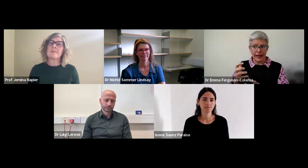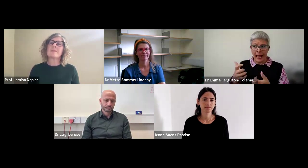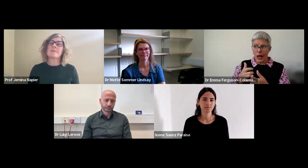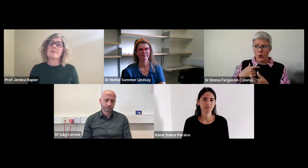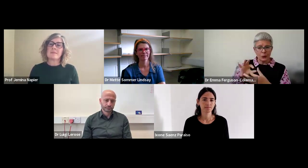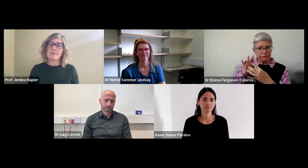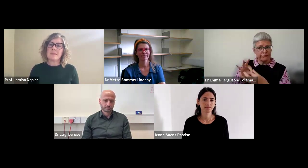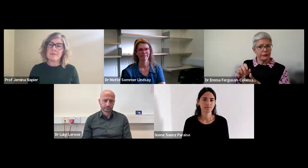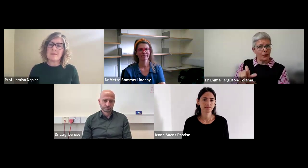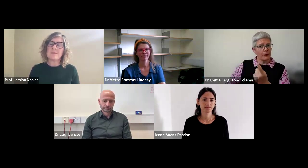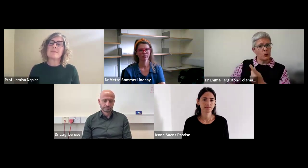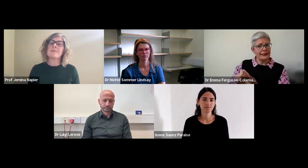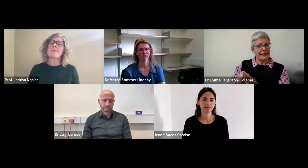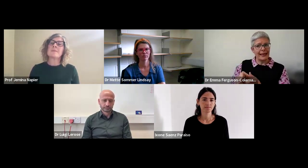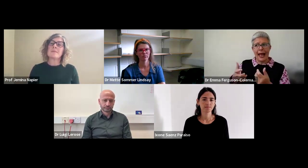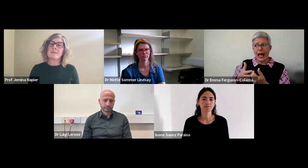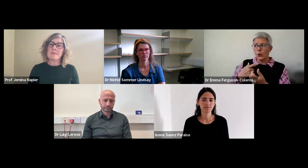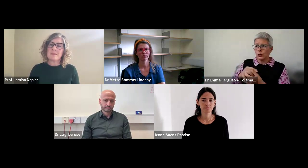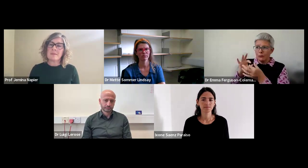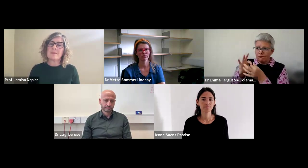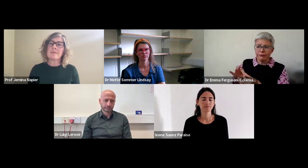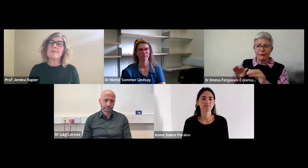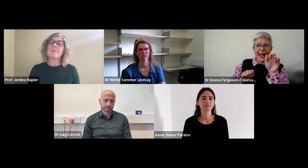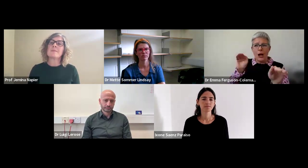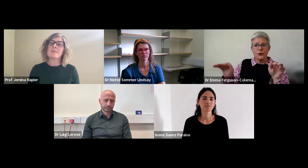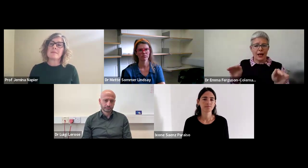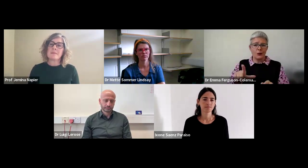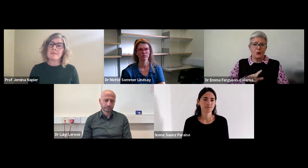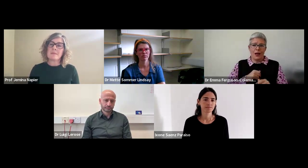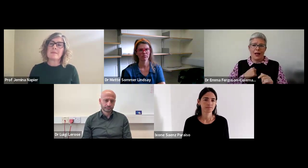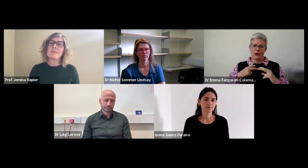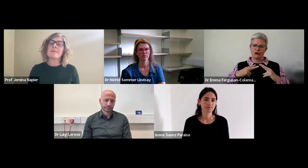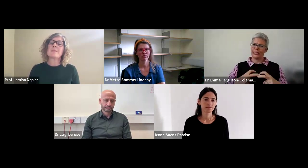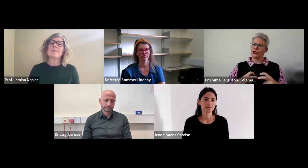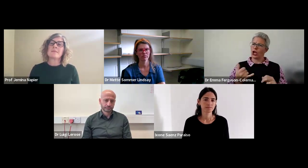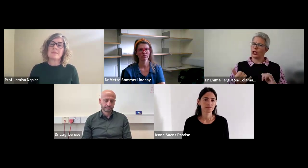within the university - both internally and externally in our liaison with the community.